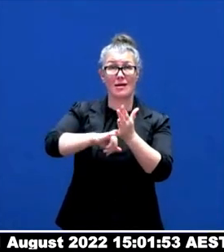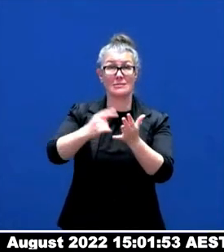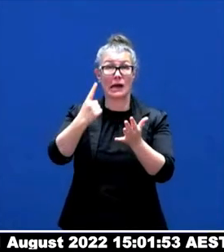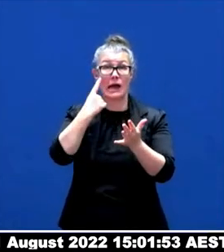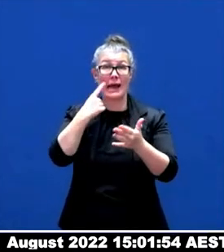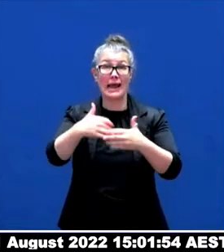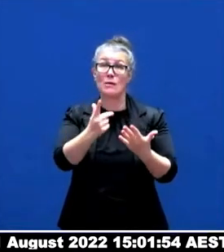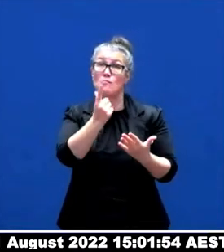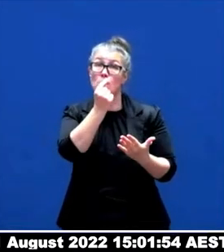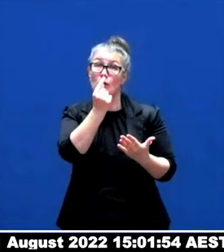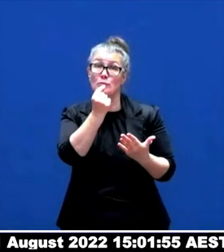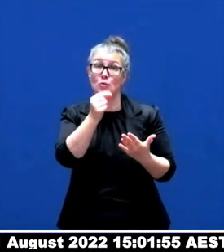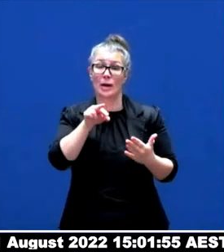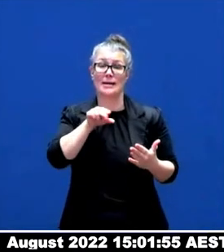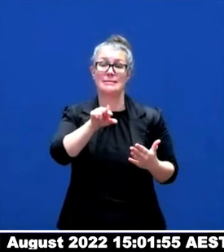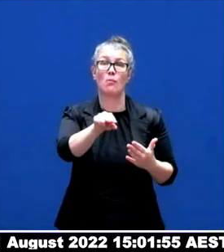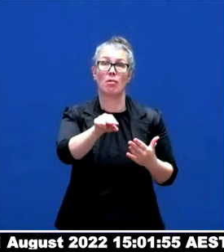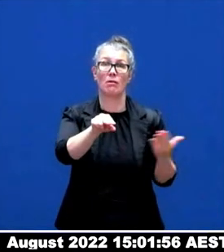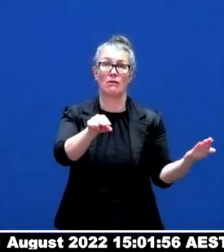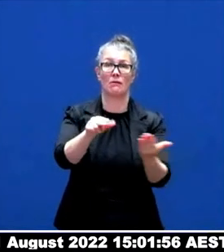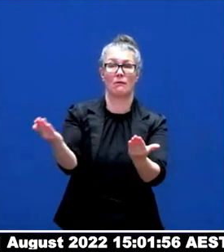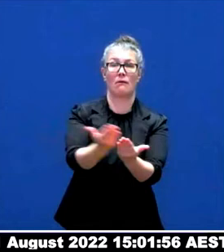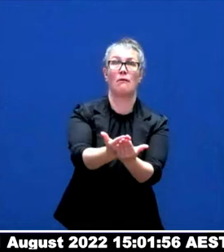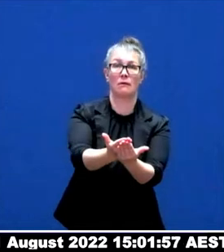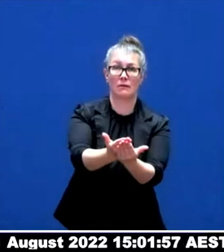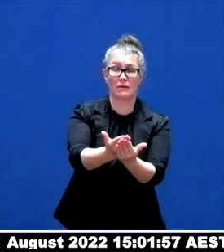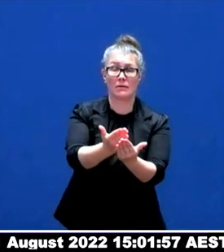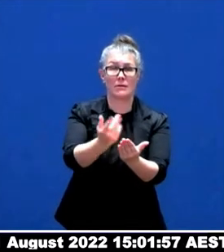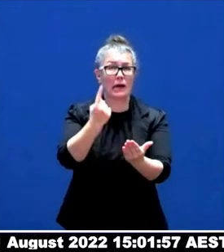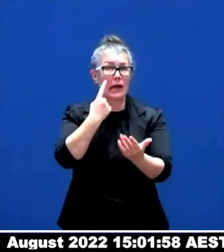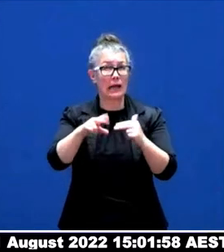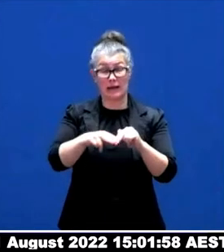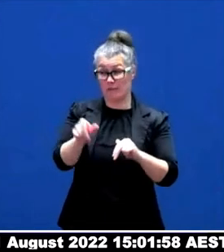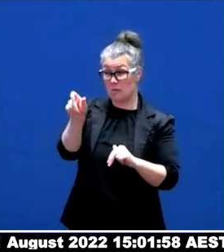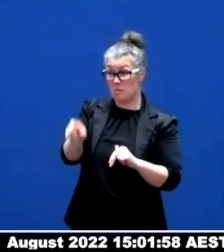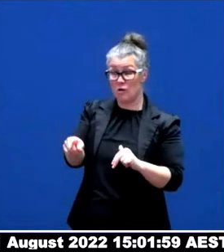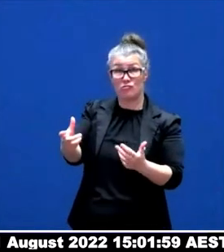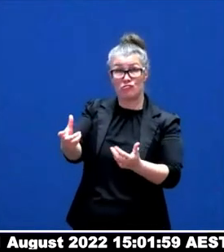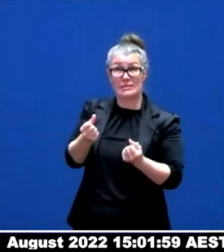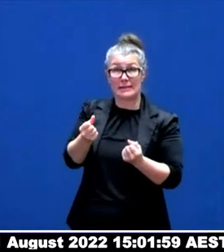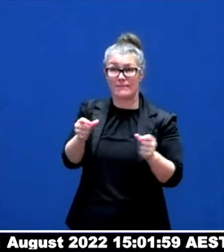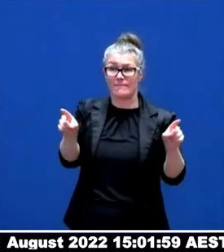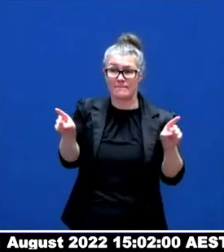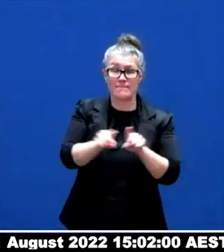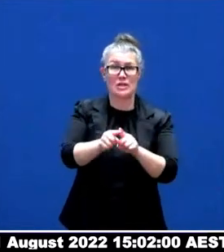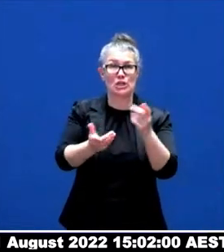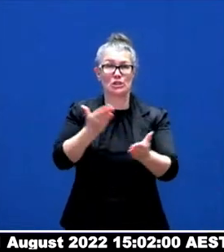between those two sets of documents to see whether a person is receiving the same services twice?